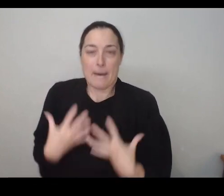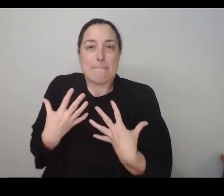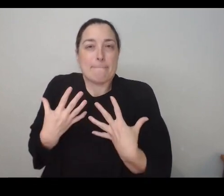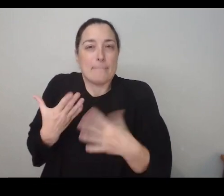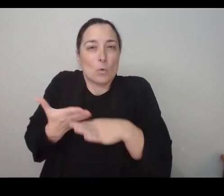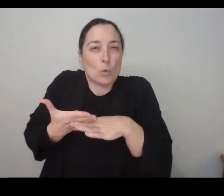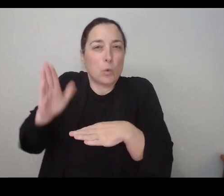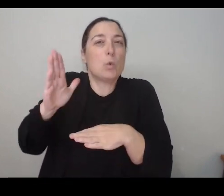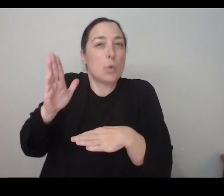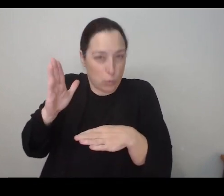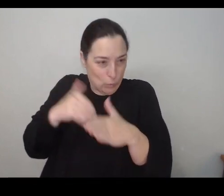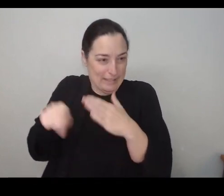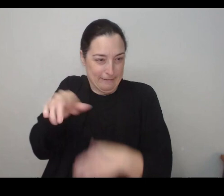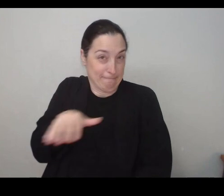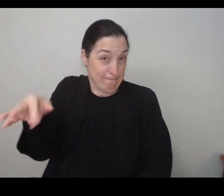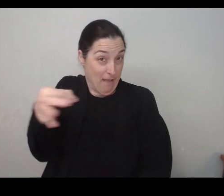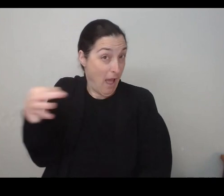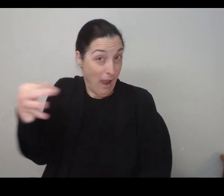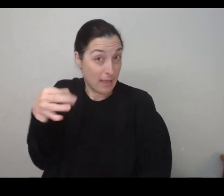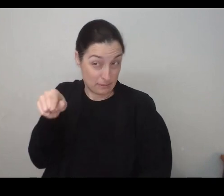which was a very remote place, I would say.